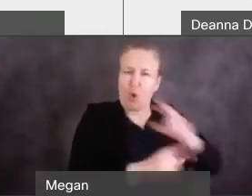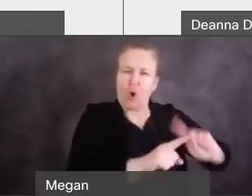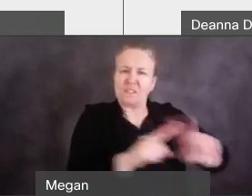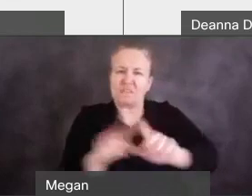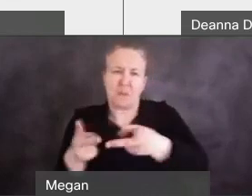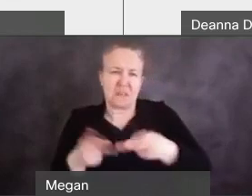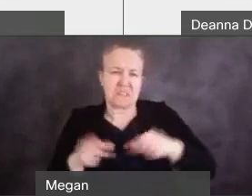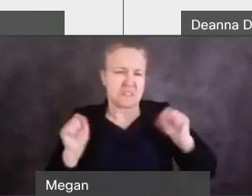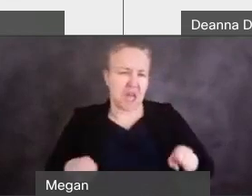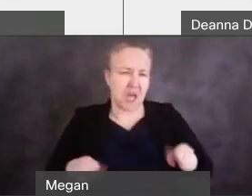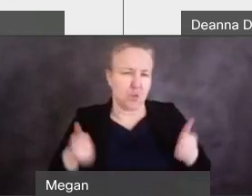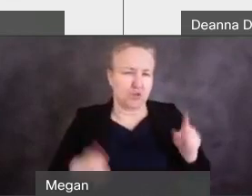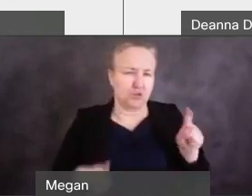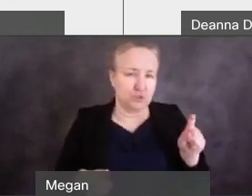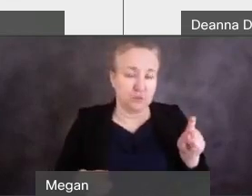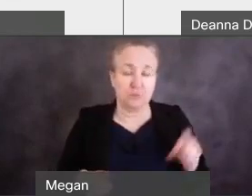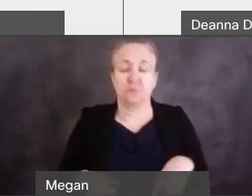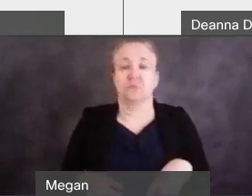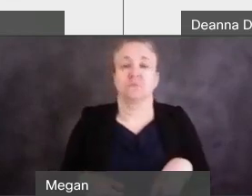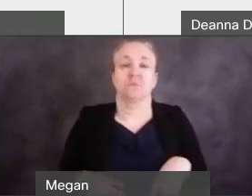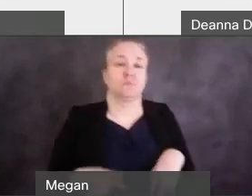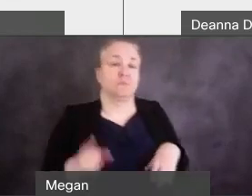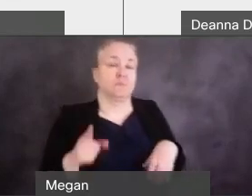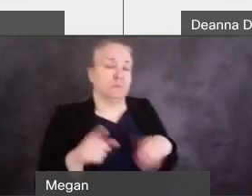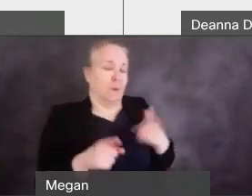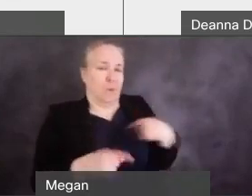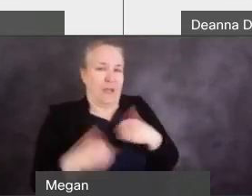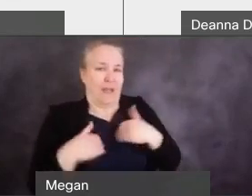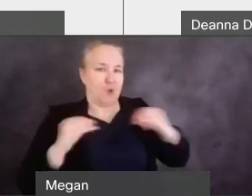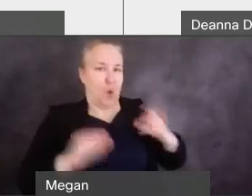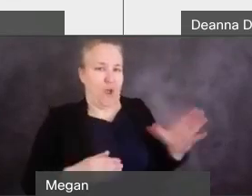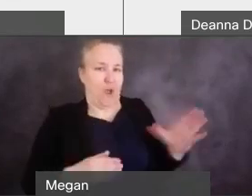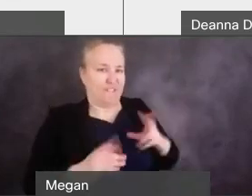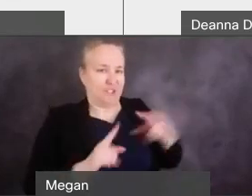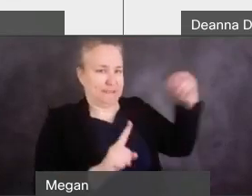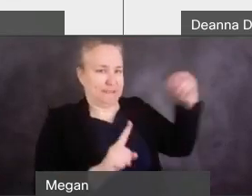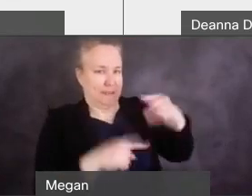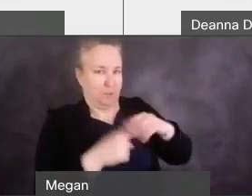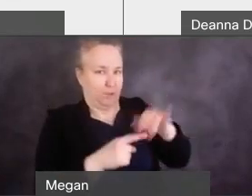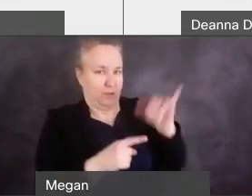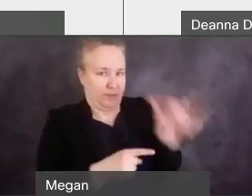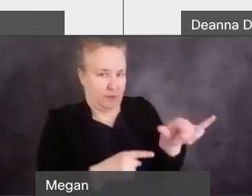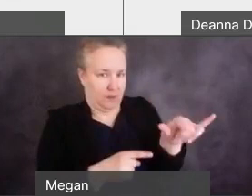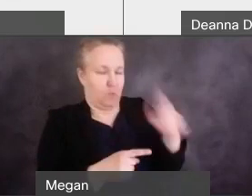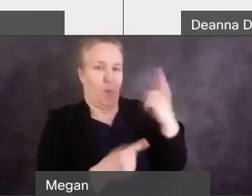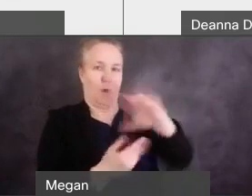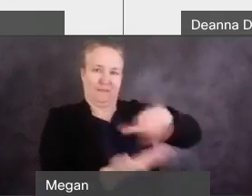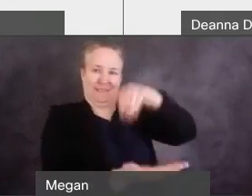[Commissioner Arkoosh] We have not taken any official stance on the need for a centralized vaccine registry. However,